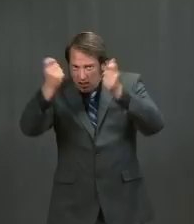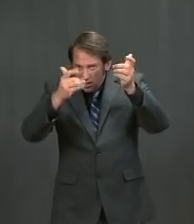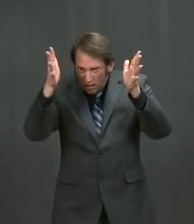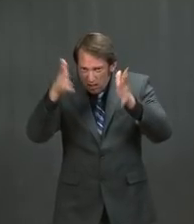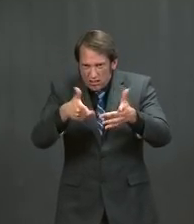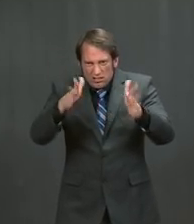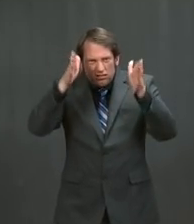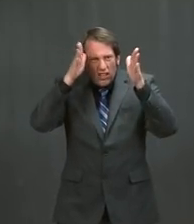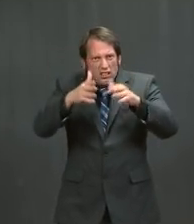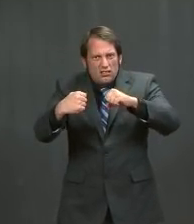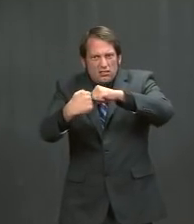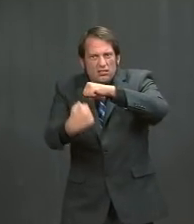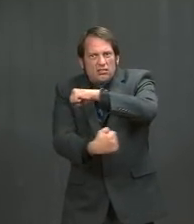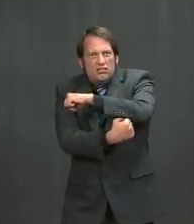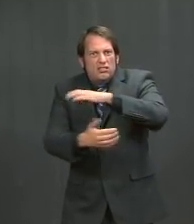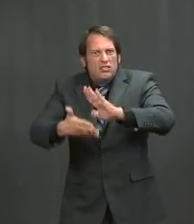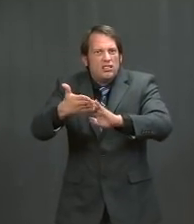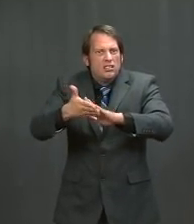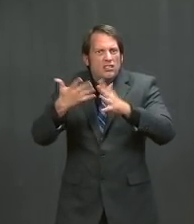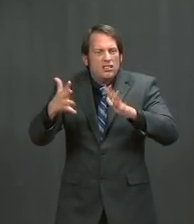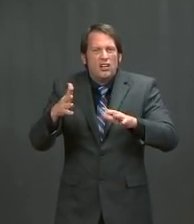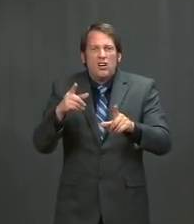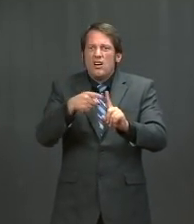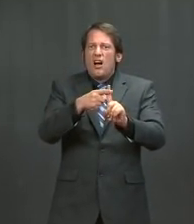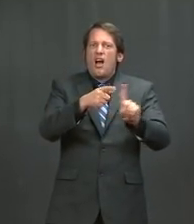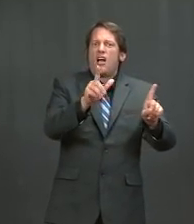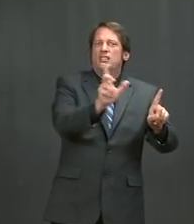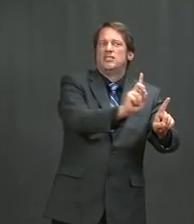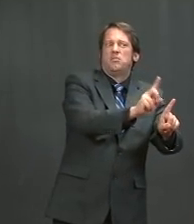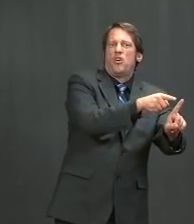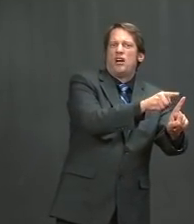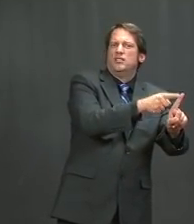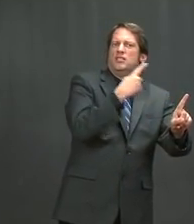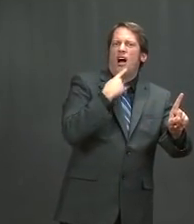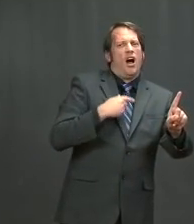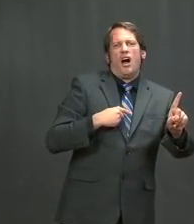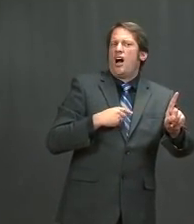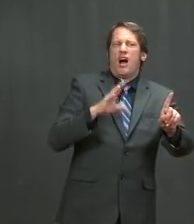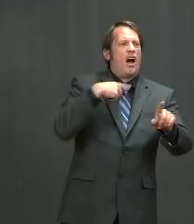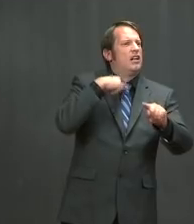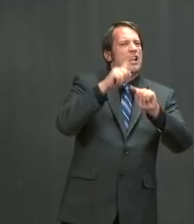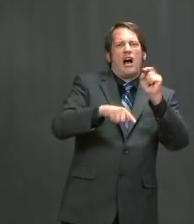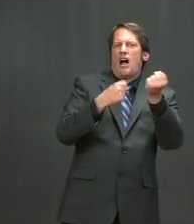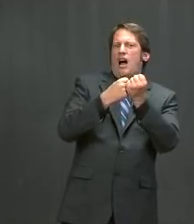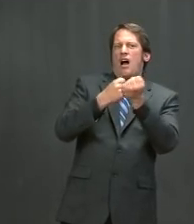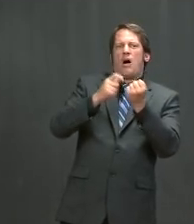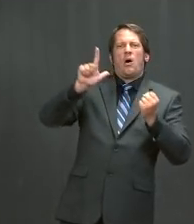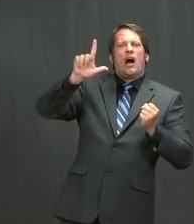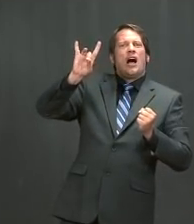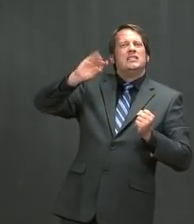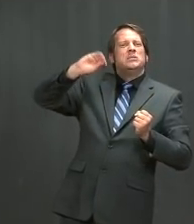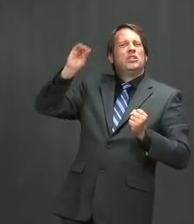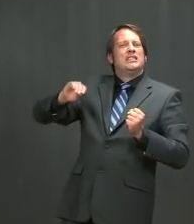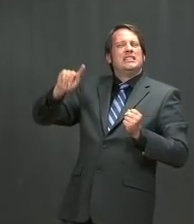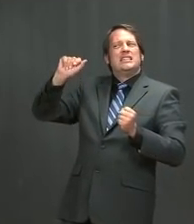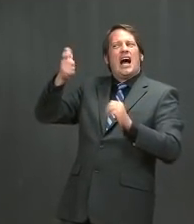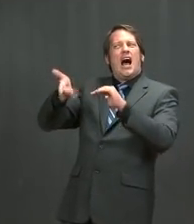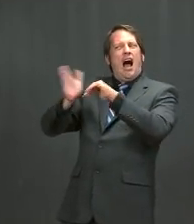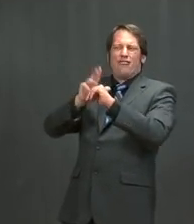Senator Joe Manchin said today that he can't support a 28 percent tax increase on corporations. So is the White House open to lowering that?